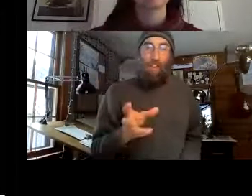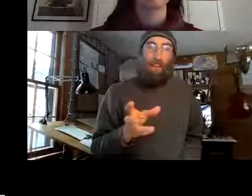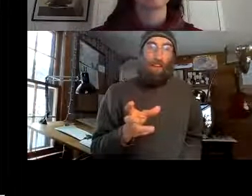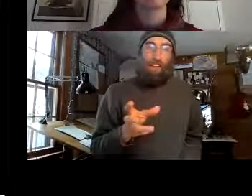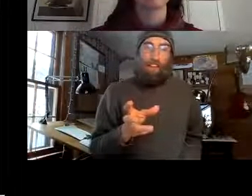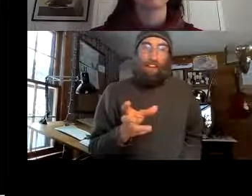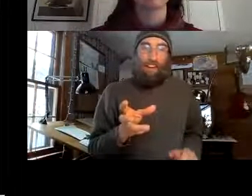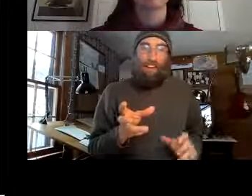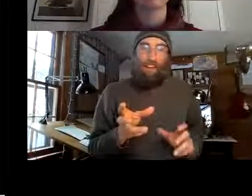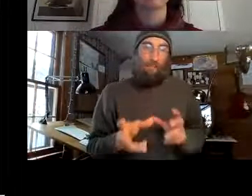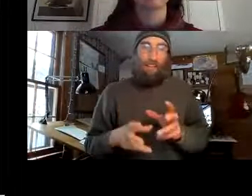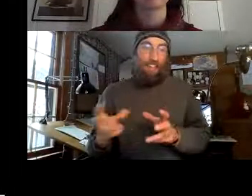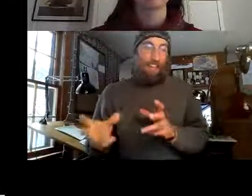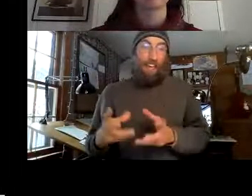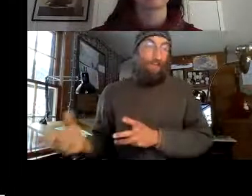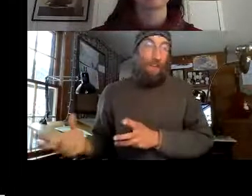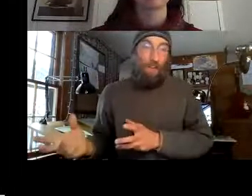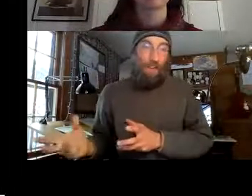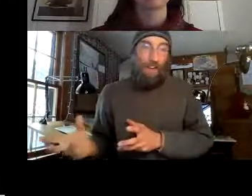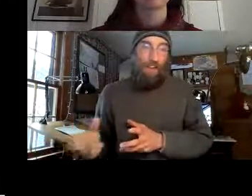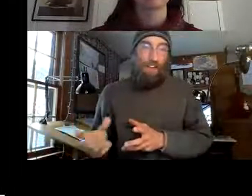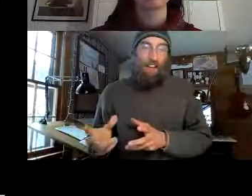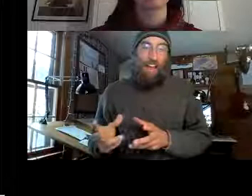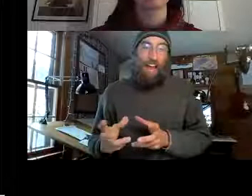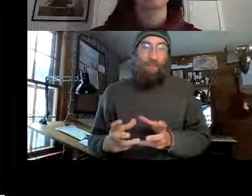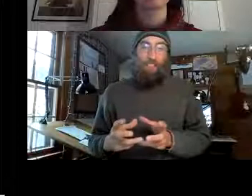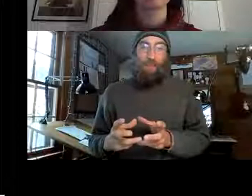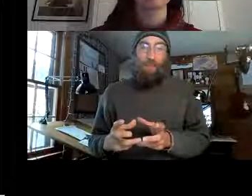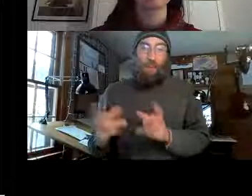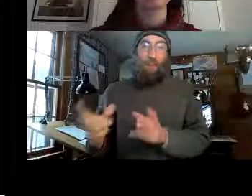following uh, just because he came from my hometown, he happens to be the